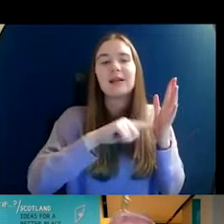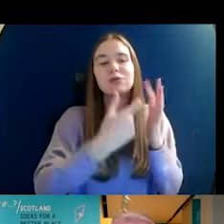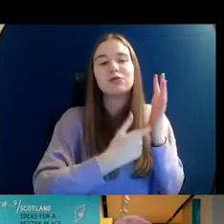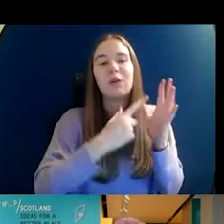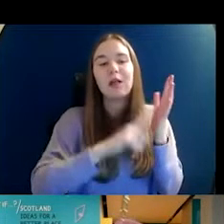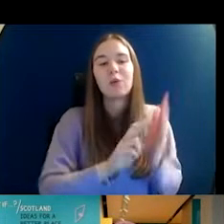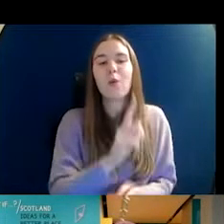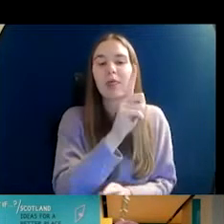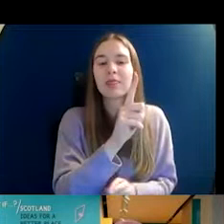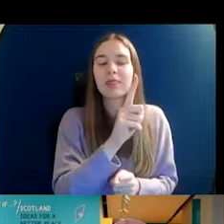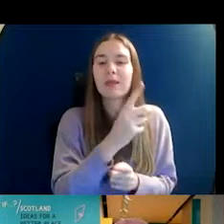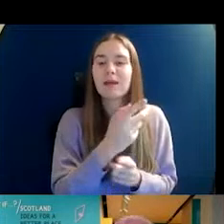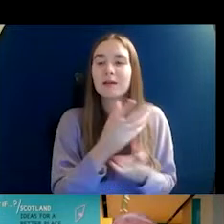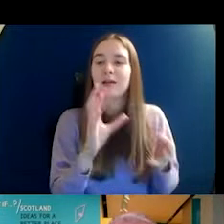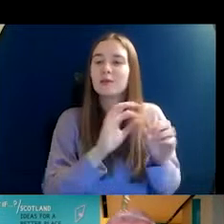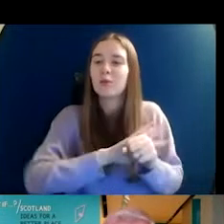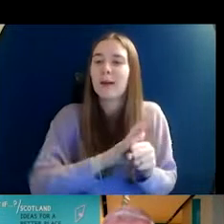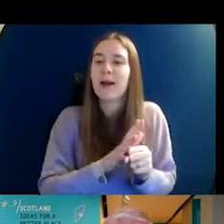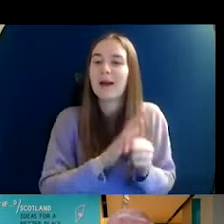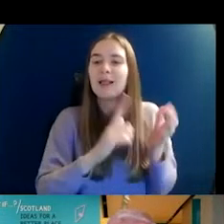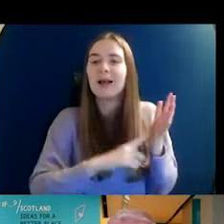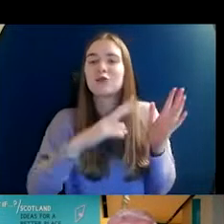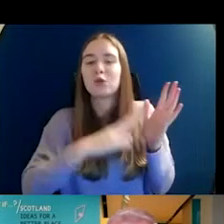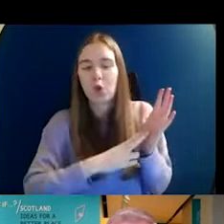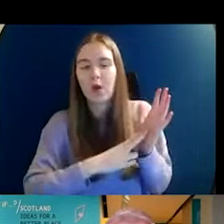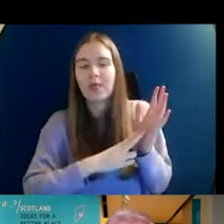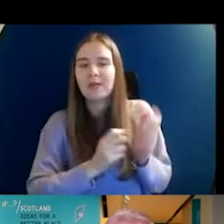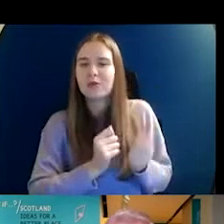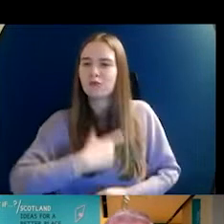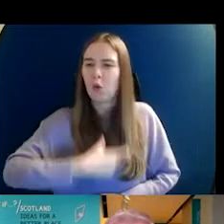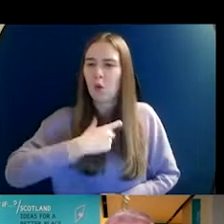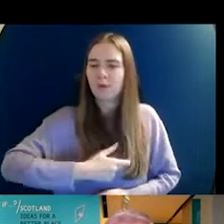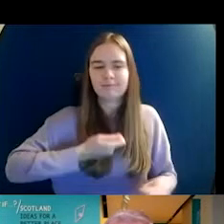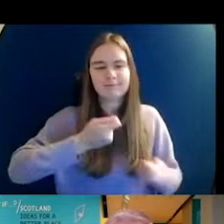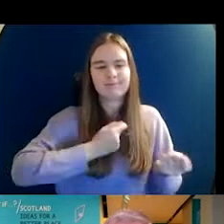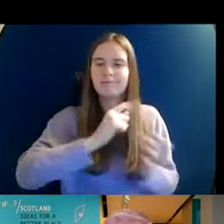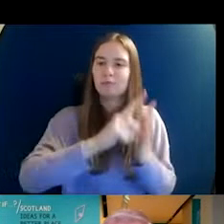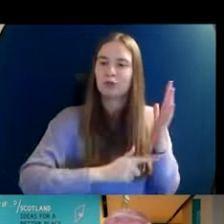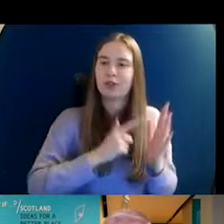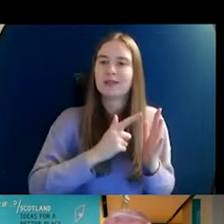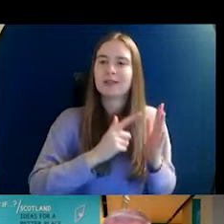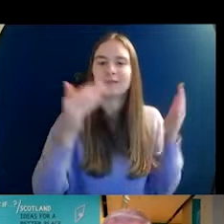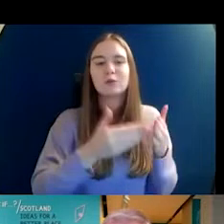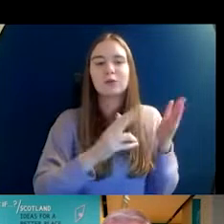And in Graham's role at Lateral North, he's led a range of projects focused on Nordic and Antarctic regions,